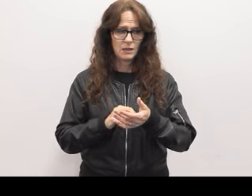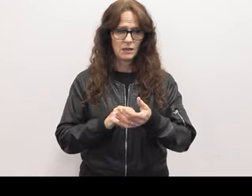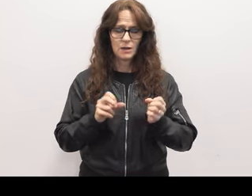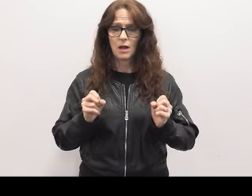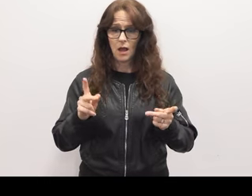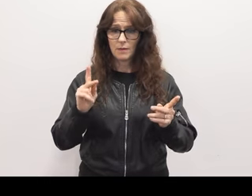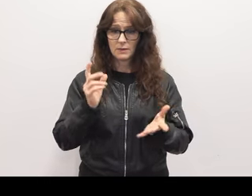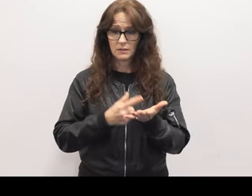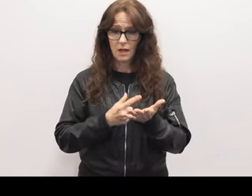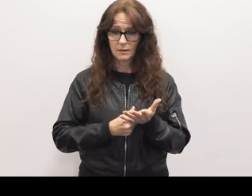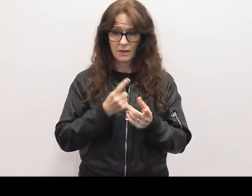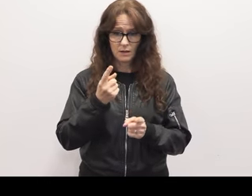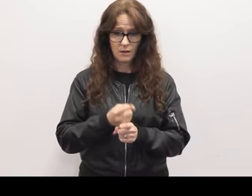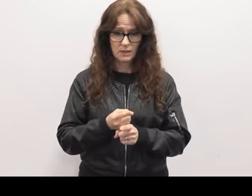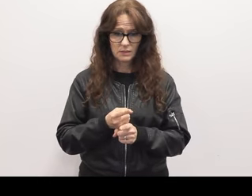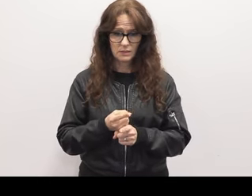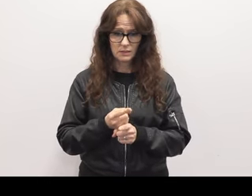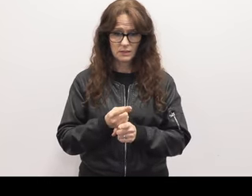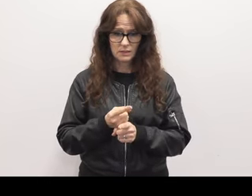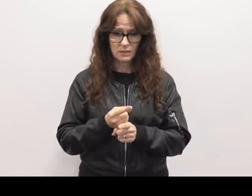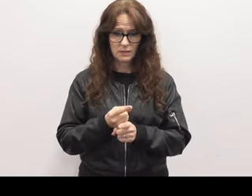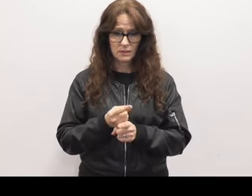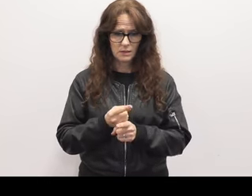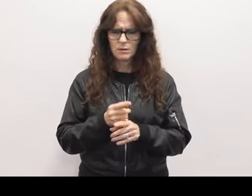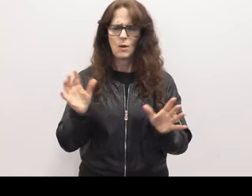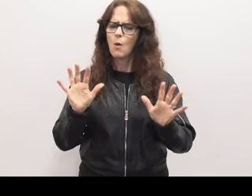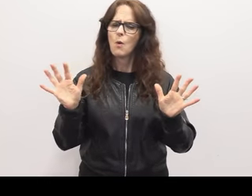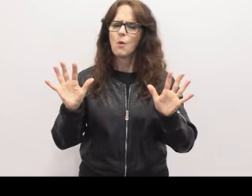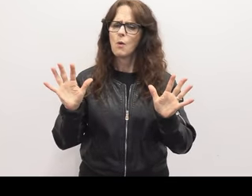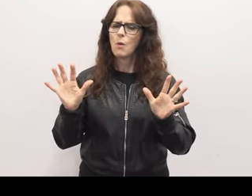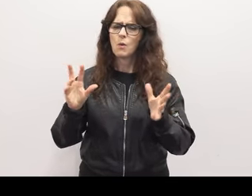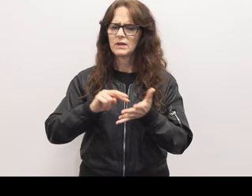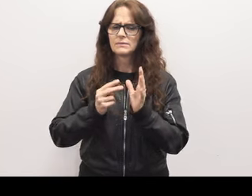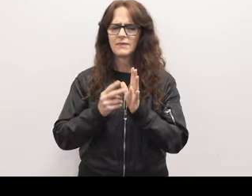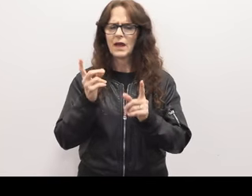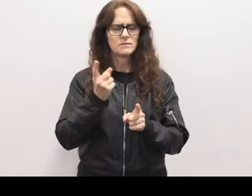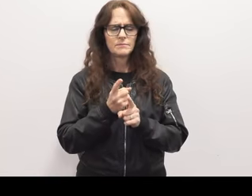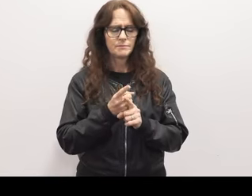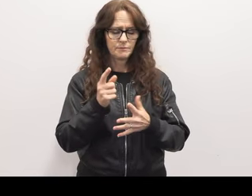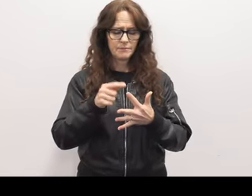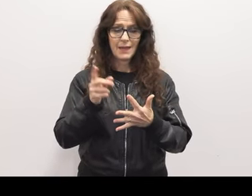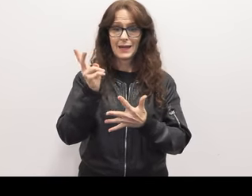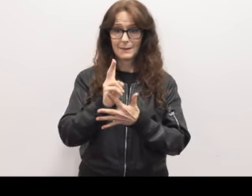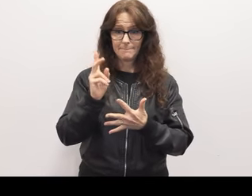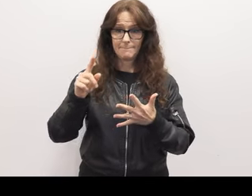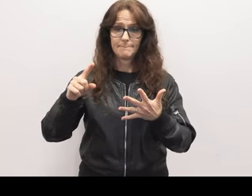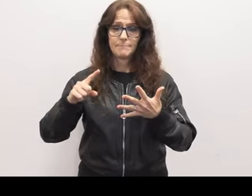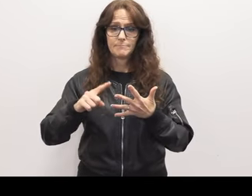to talk about it, right? [AJ Crabill] No, that does not mean that. [Juan Benitez] Okay, keep.